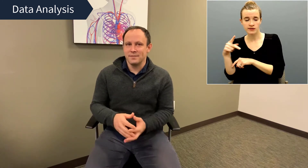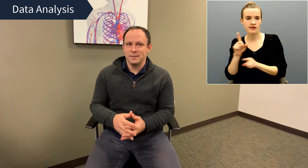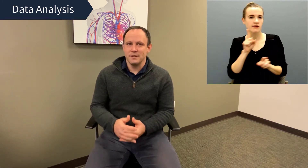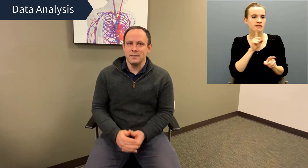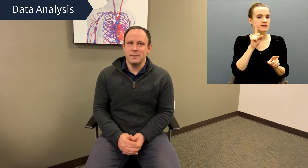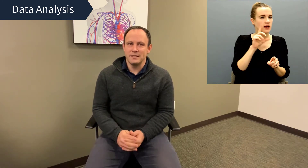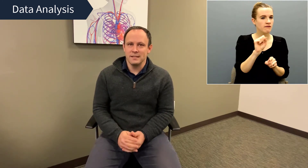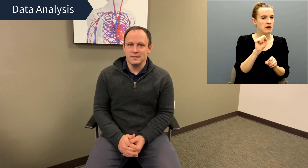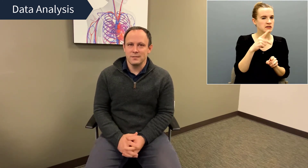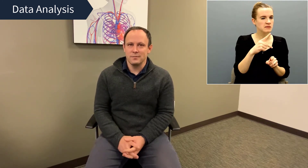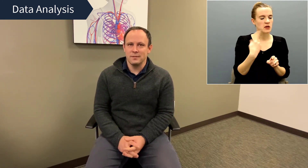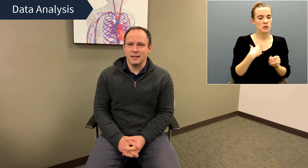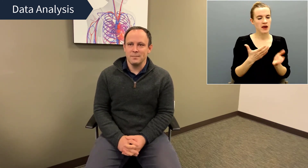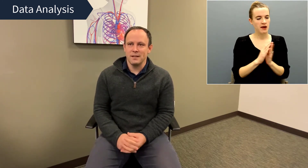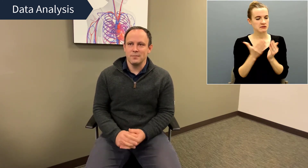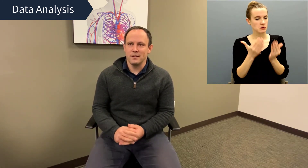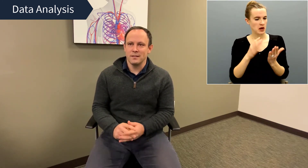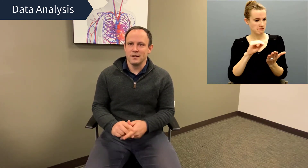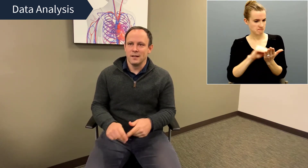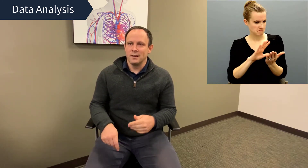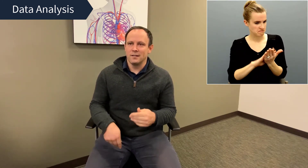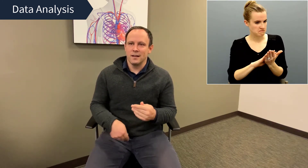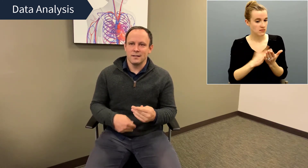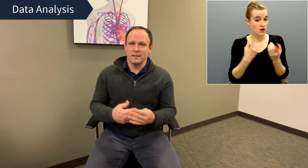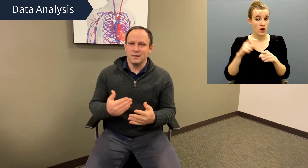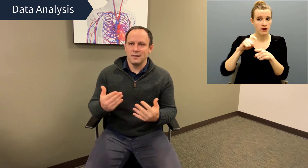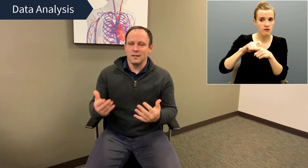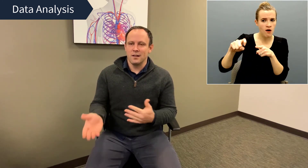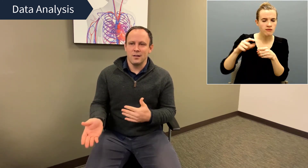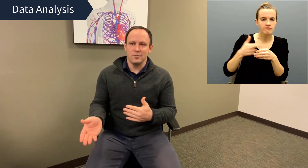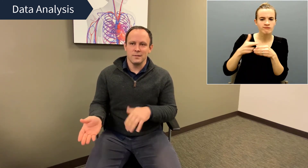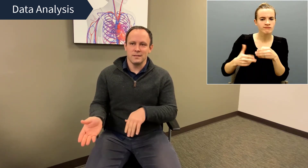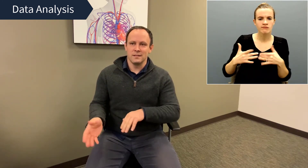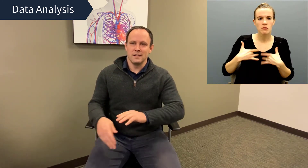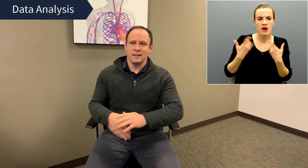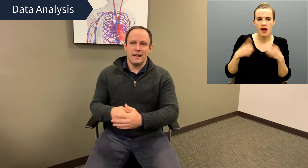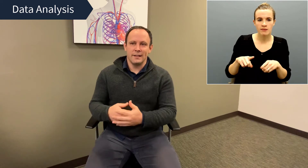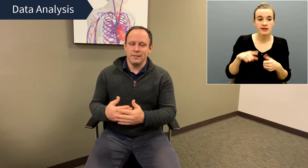deaf simulated patients, documented whether or not the call was an accurate